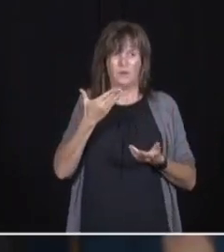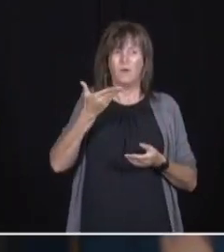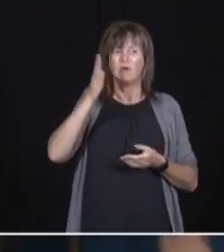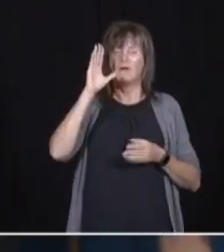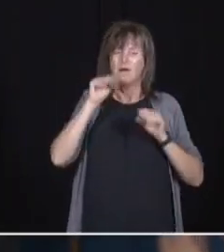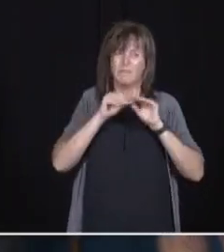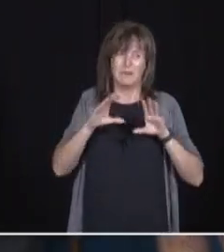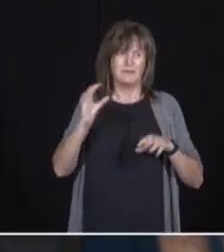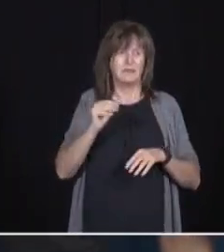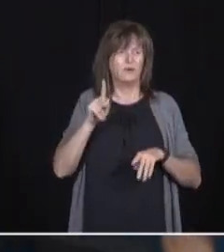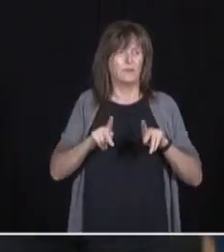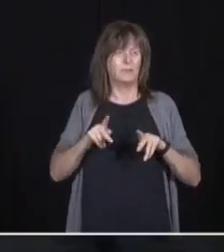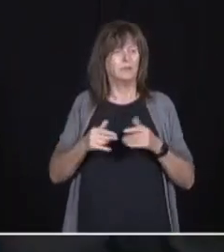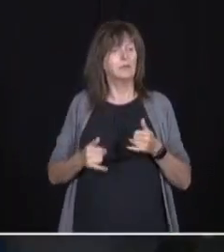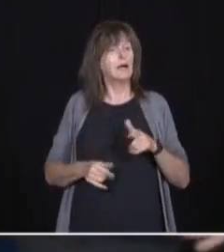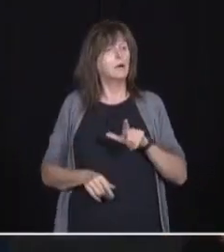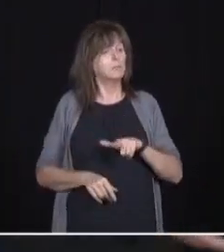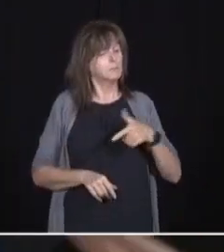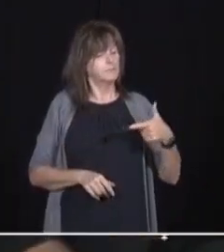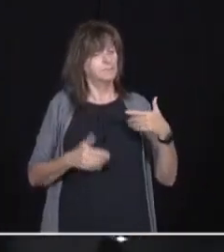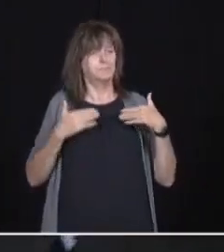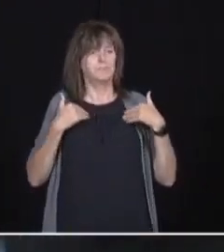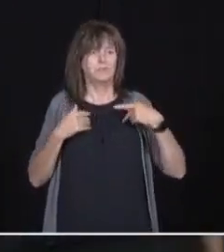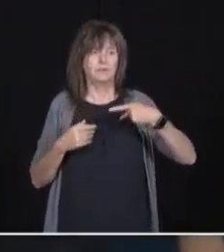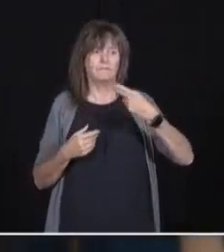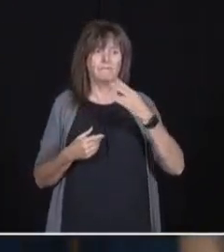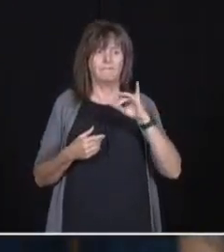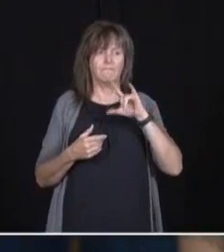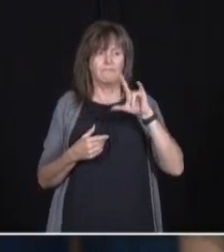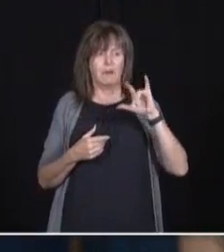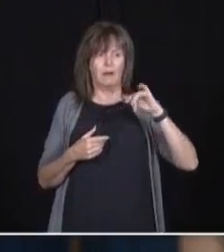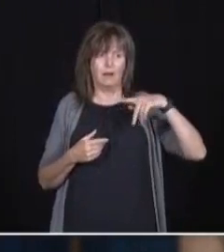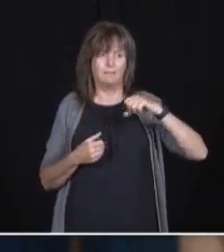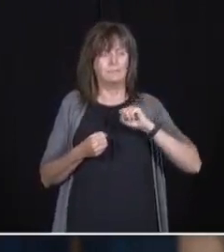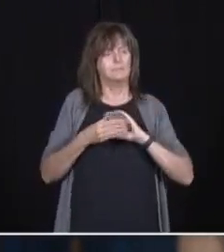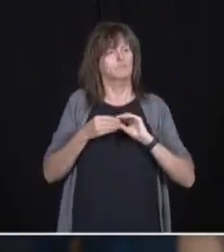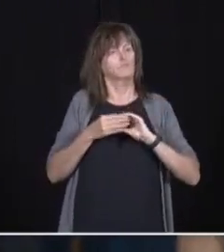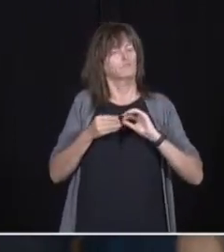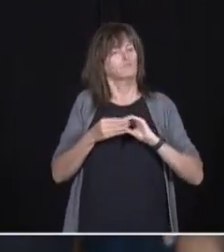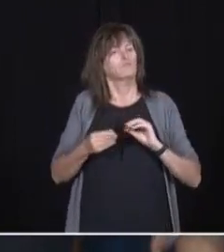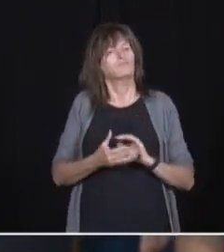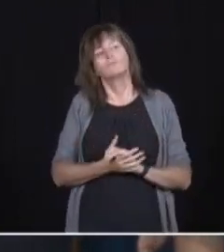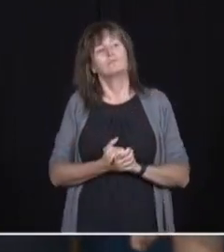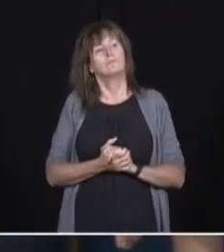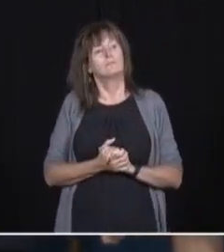work together. Thank you and God bless the people of Ontario. I will now posit over to minister Phillips.